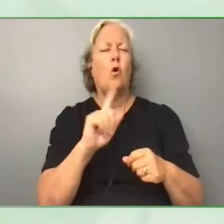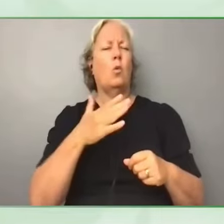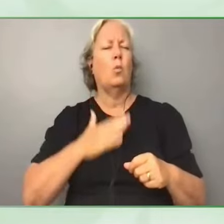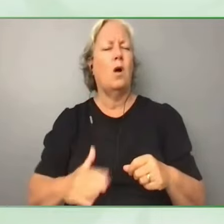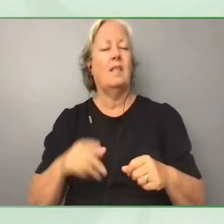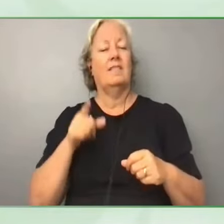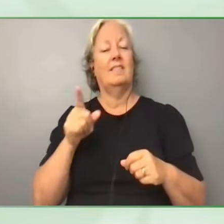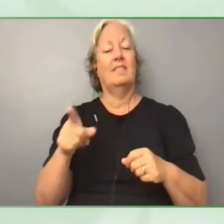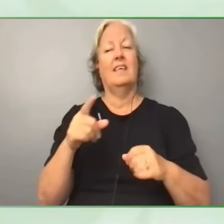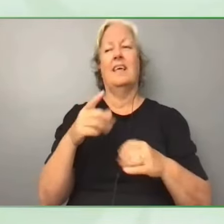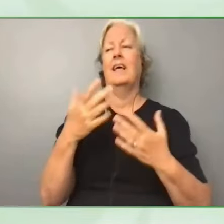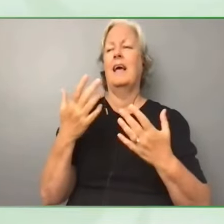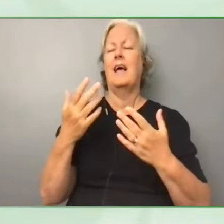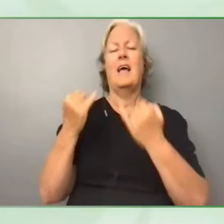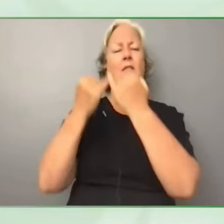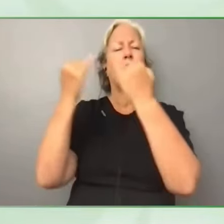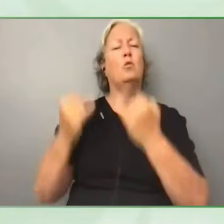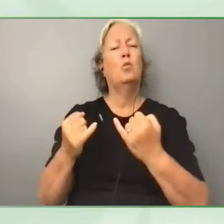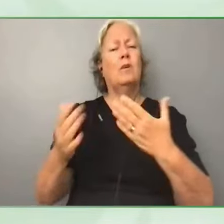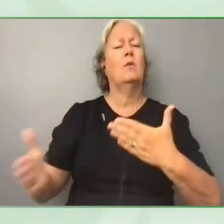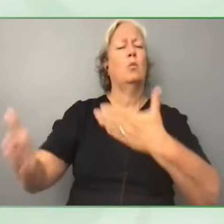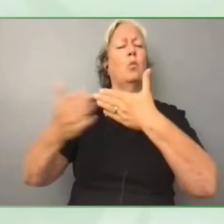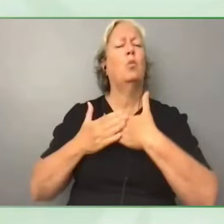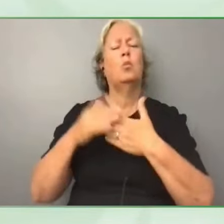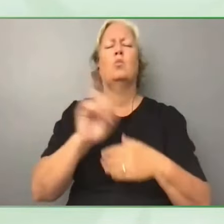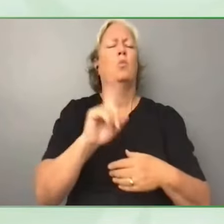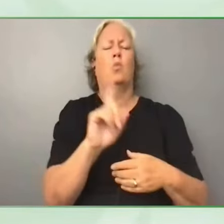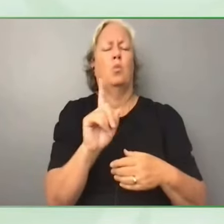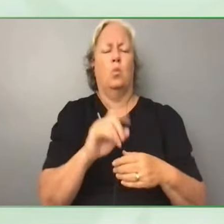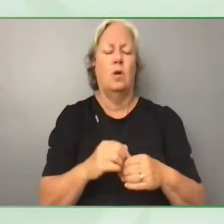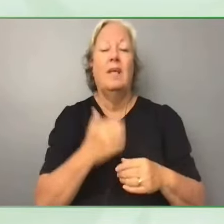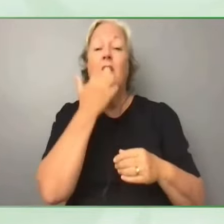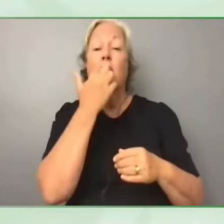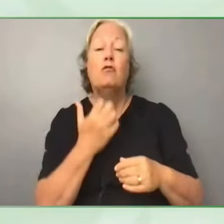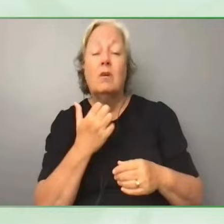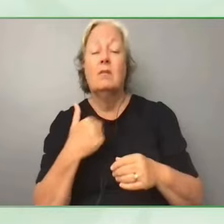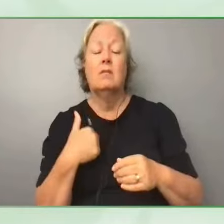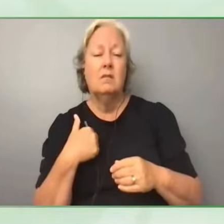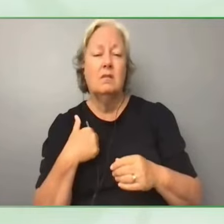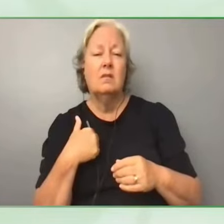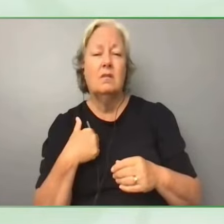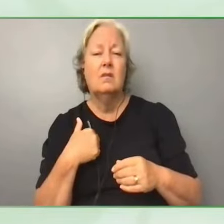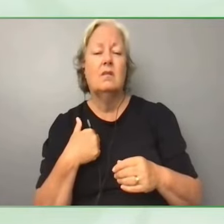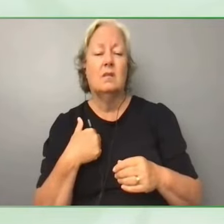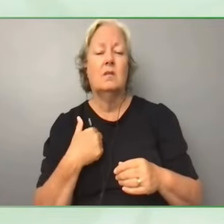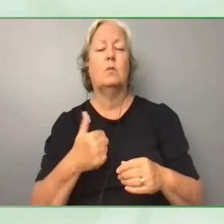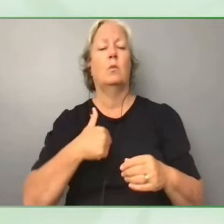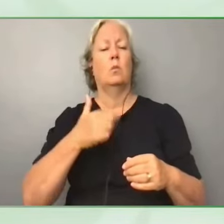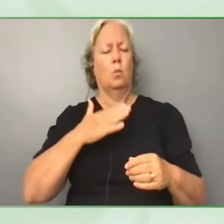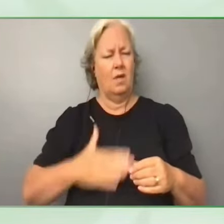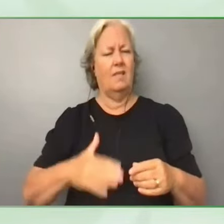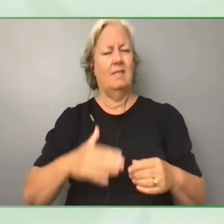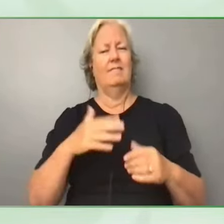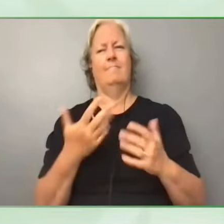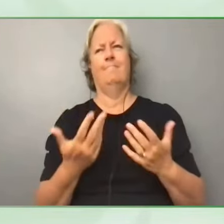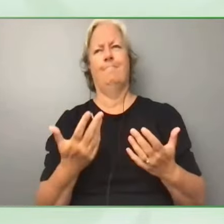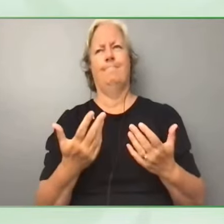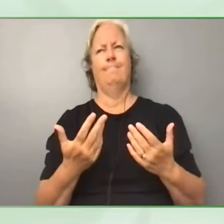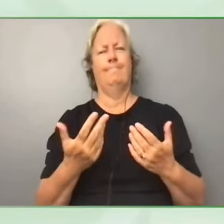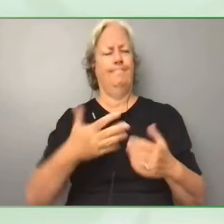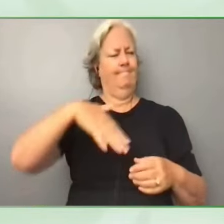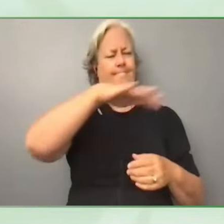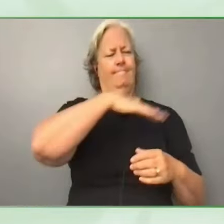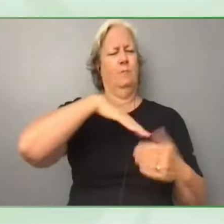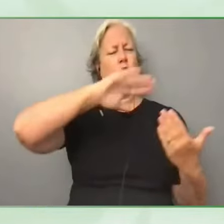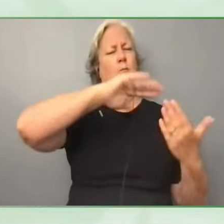In Israel, we prefer making the life in the community prepared for